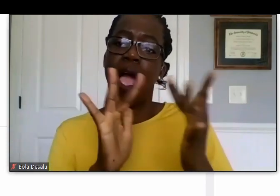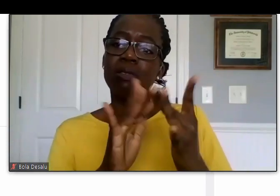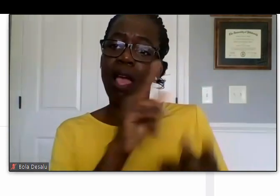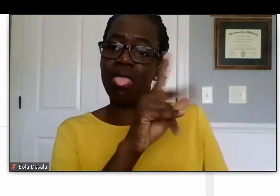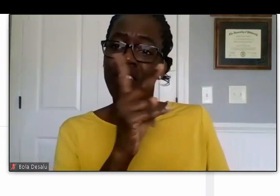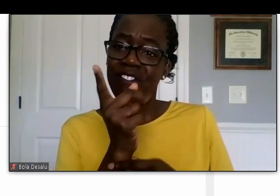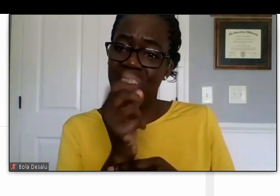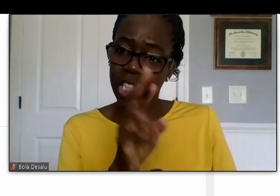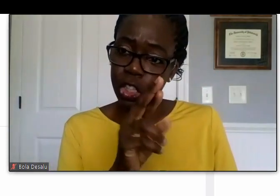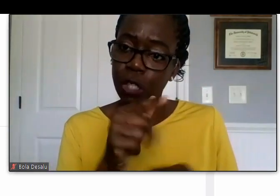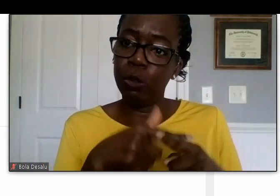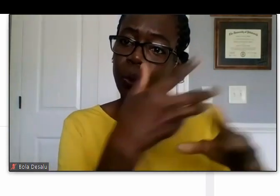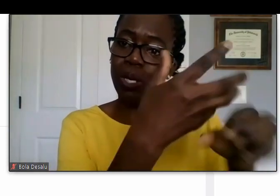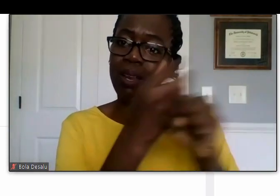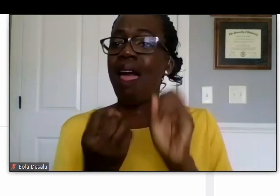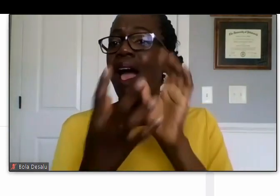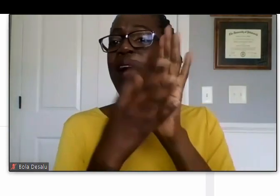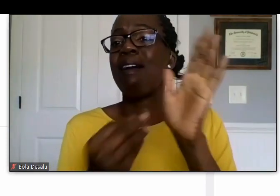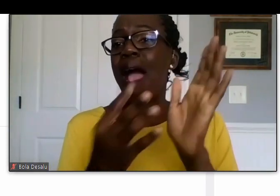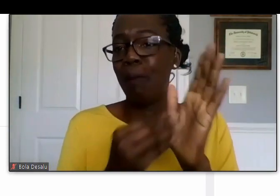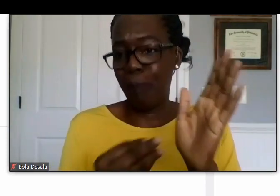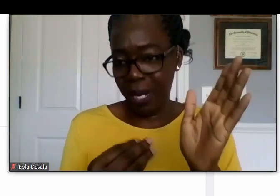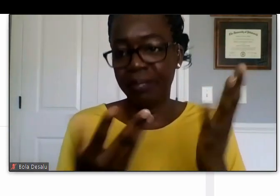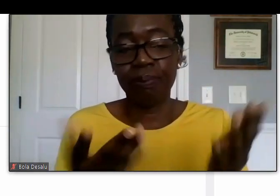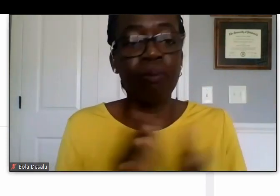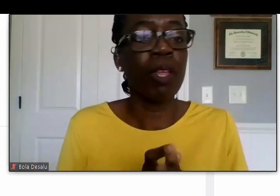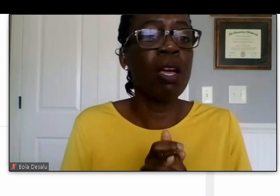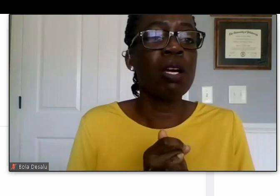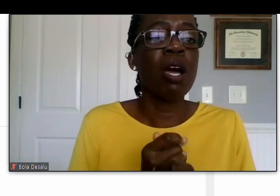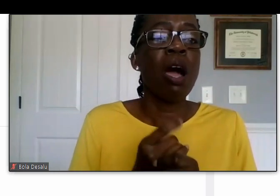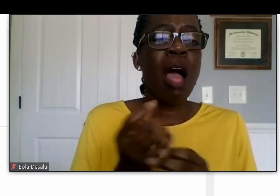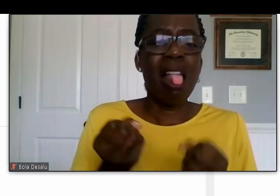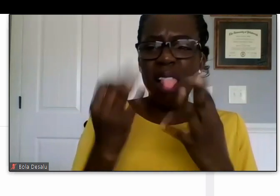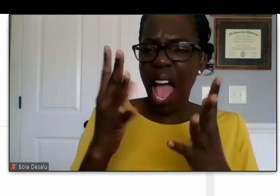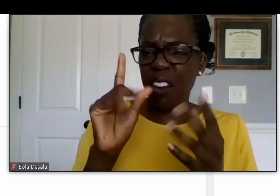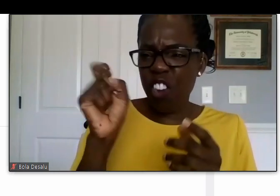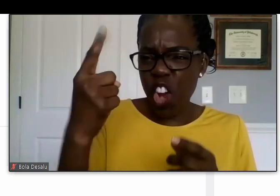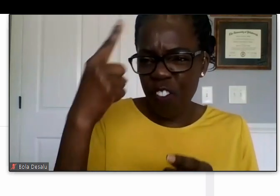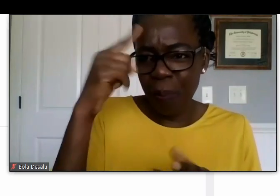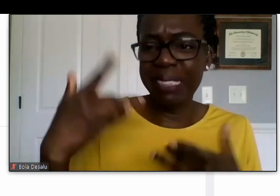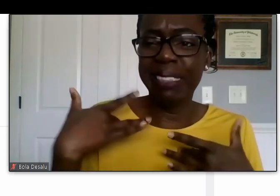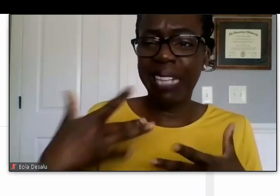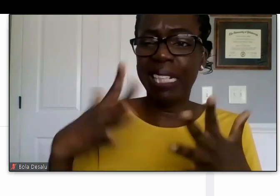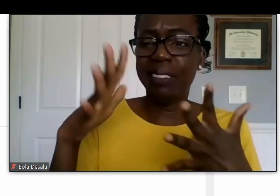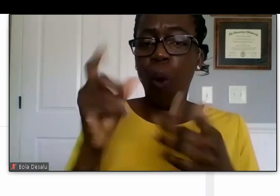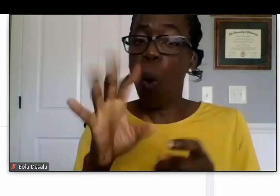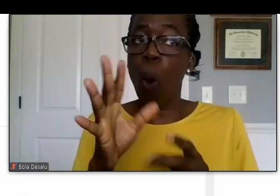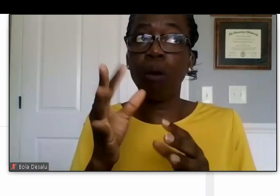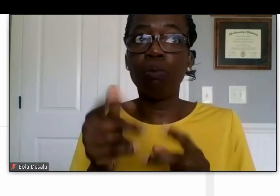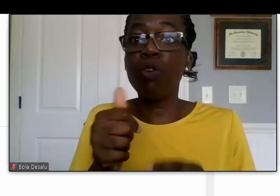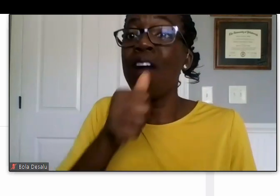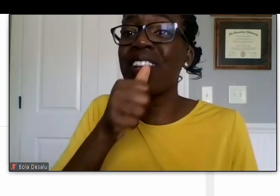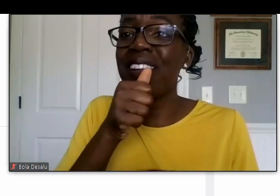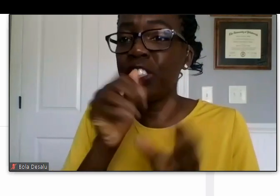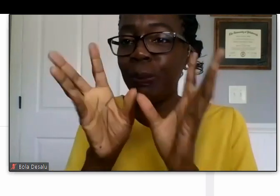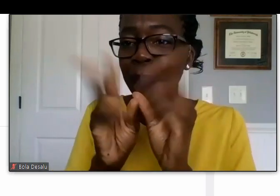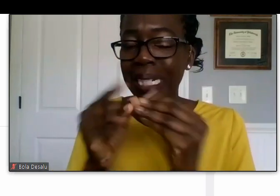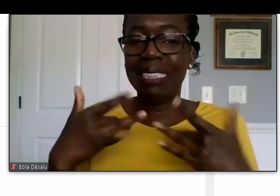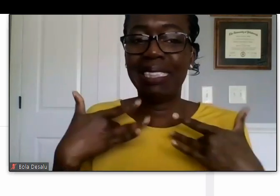and you feel like you've lost that you can make contact to the vendor to receive that copy. A lot of government sensitive information or